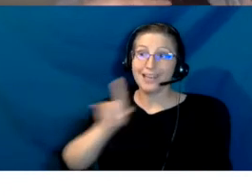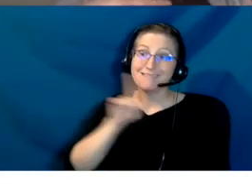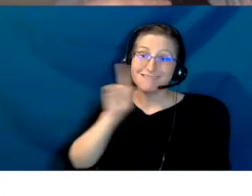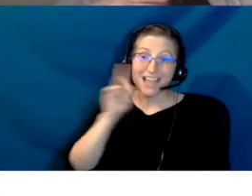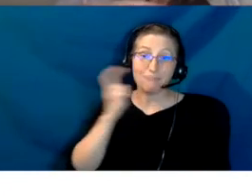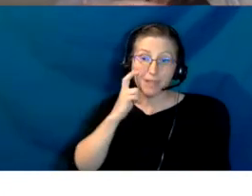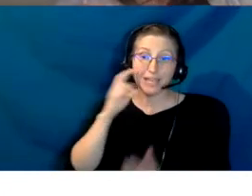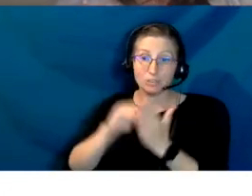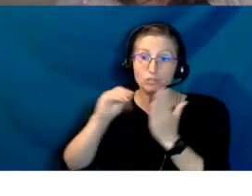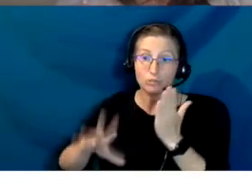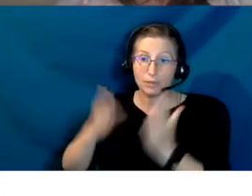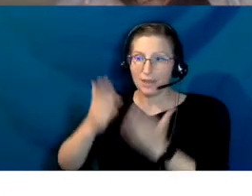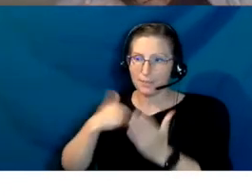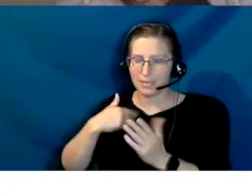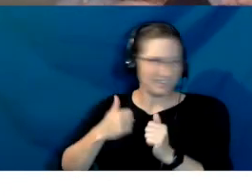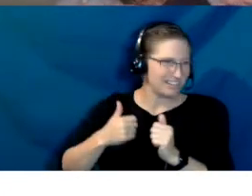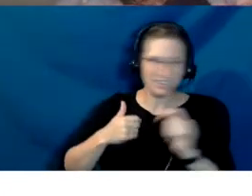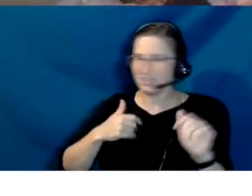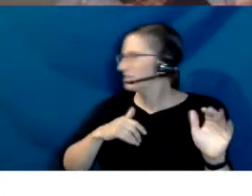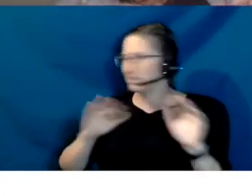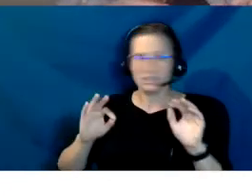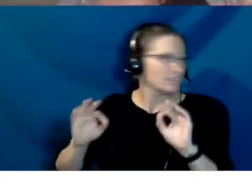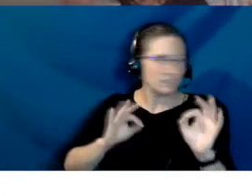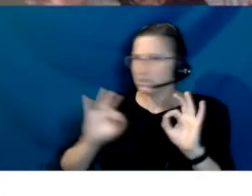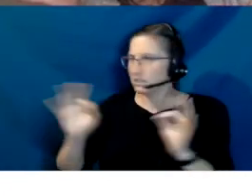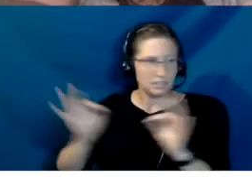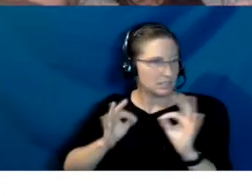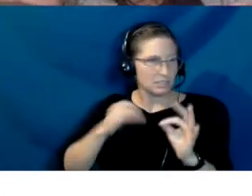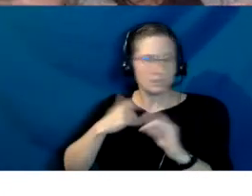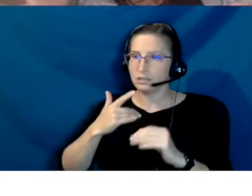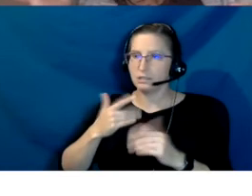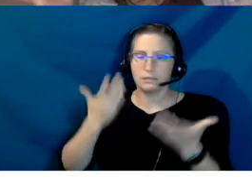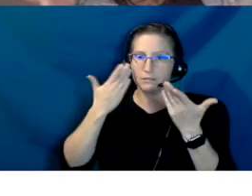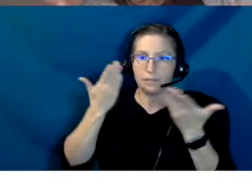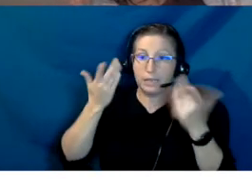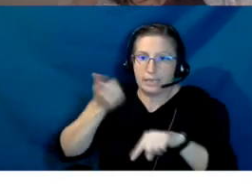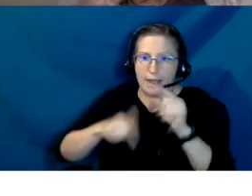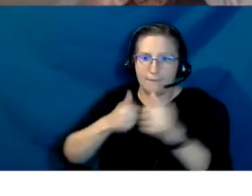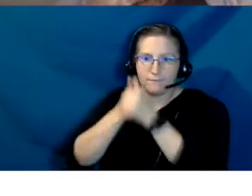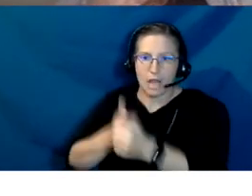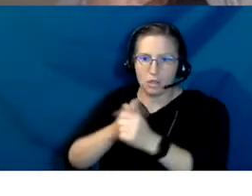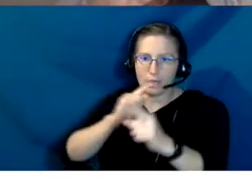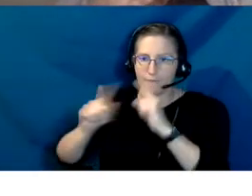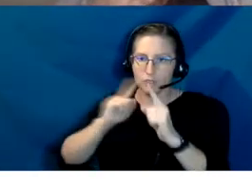it's a student A's turn. And now this deafblind child is trying to figure out who's talking.